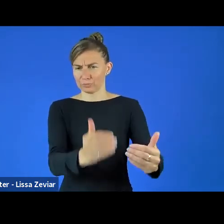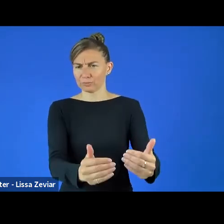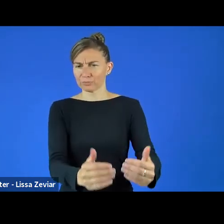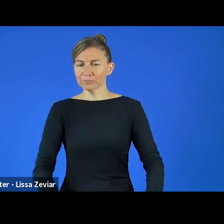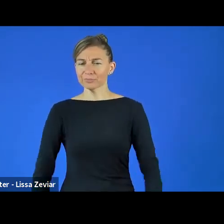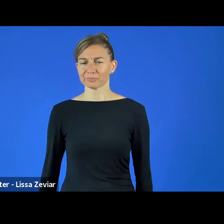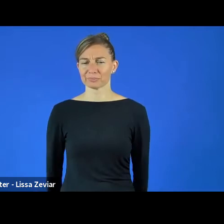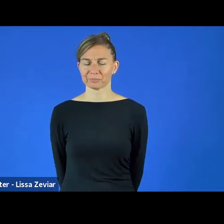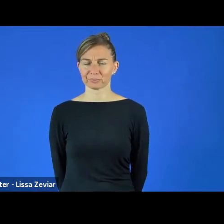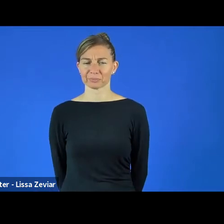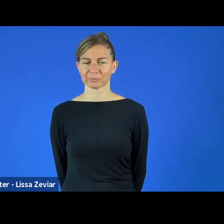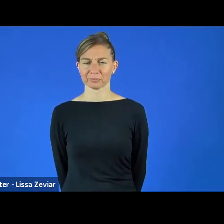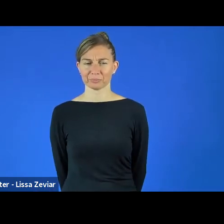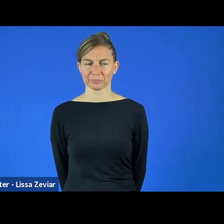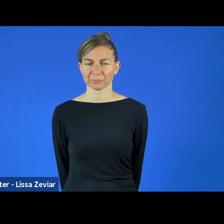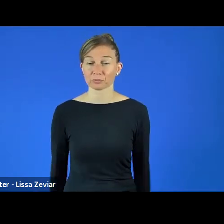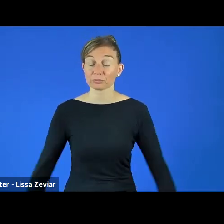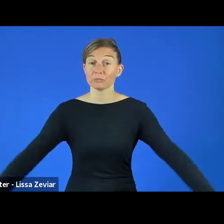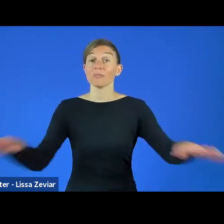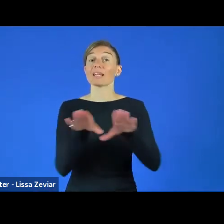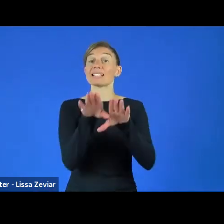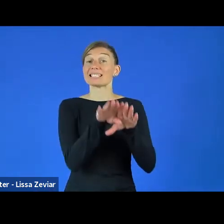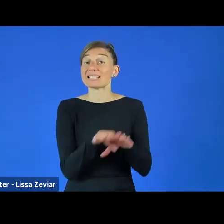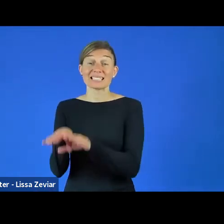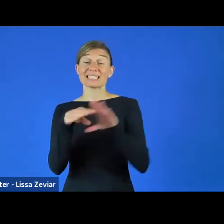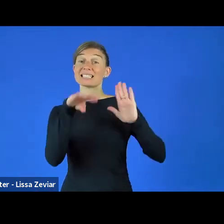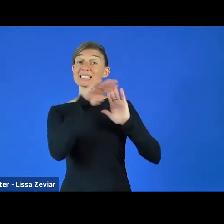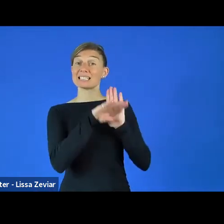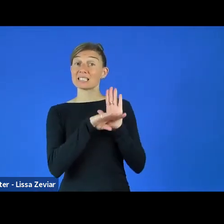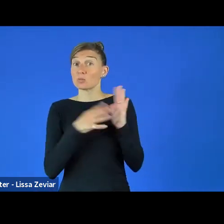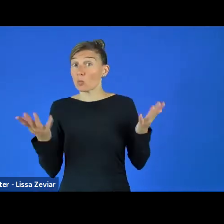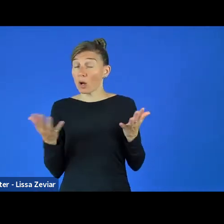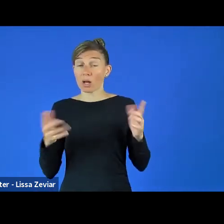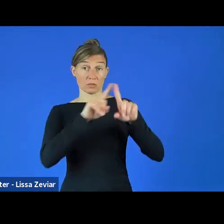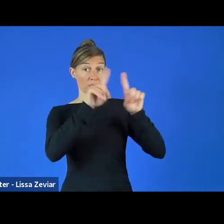A standard is a document. It is a voluntary agreement based on the consensus